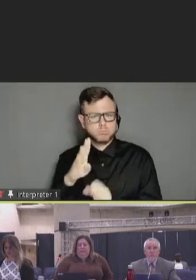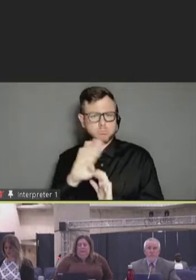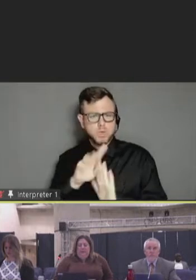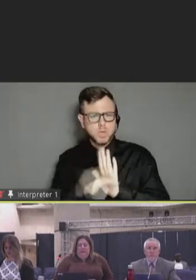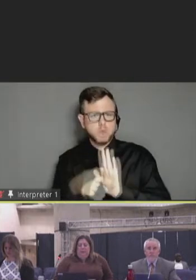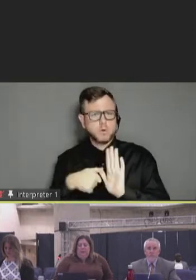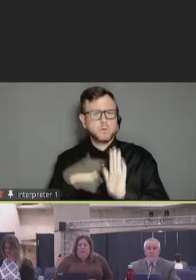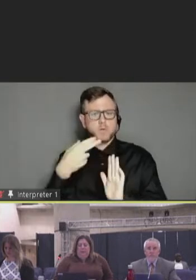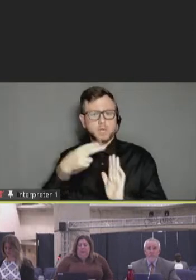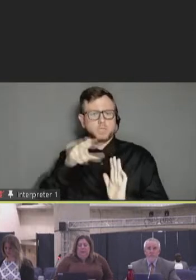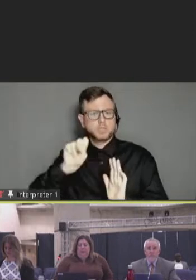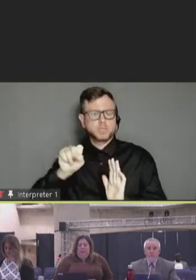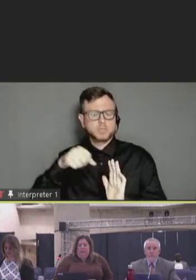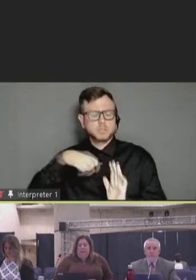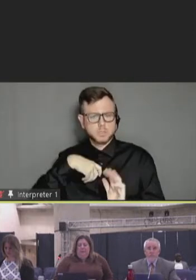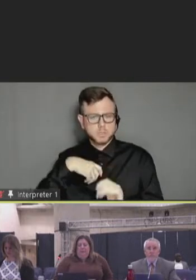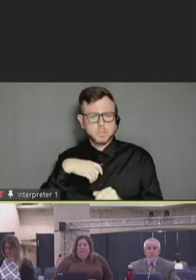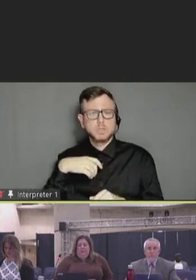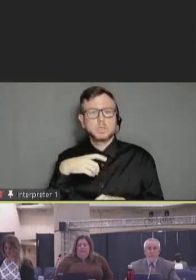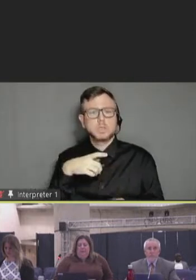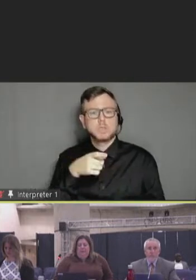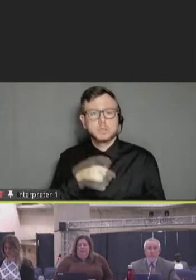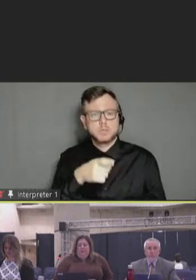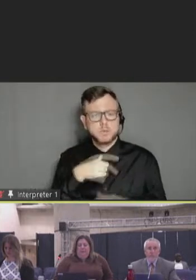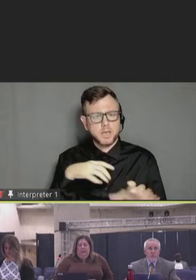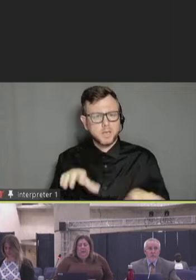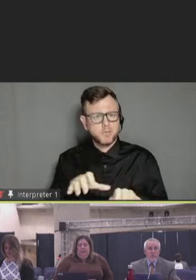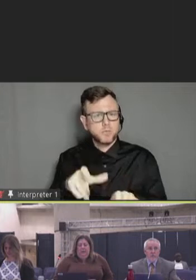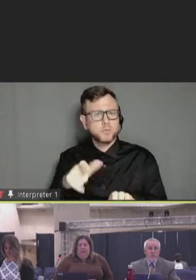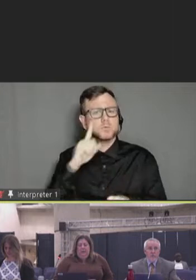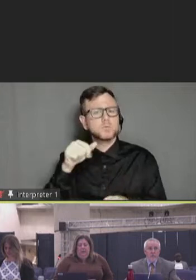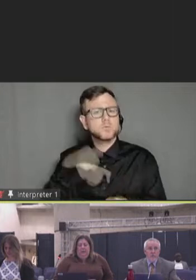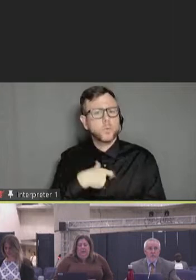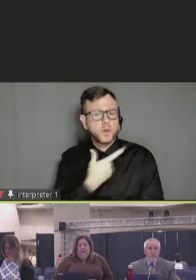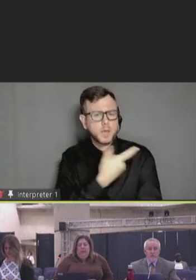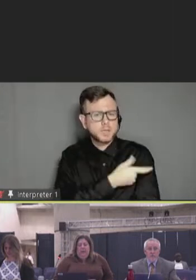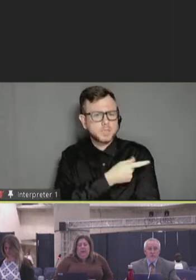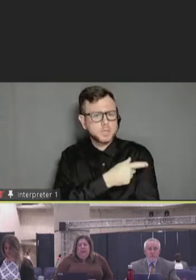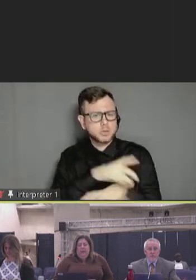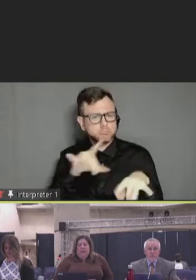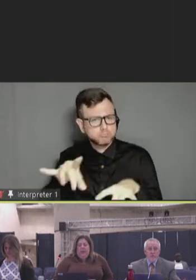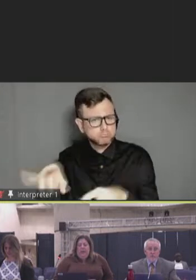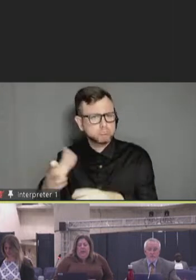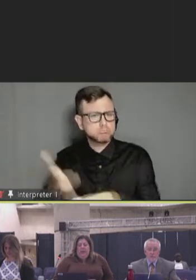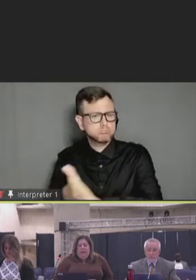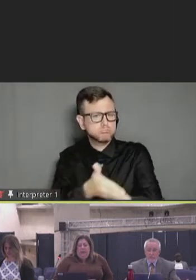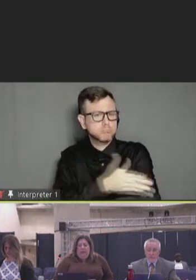at HHS, including her efforts to increase uptake of -- in immunization and increase health equity.